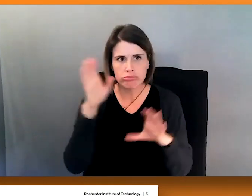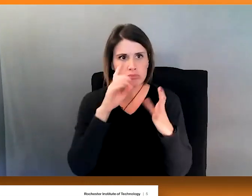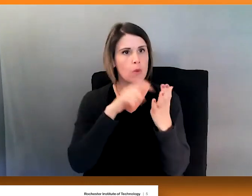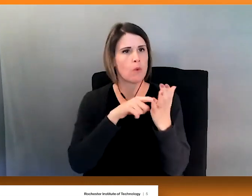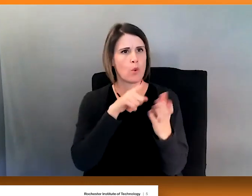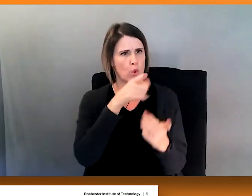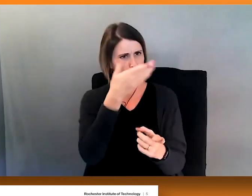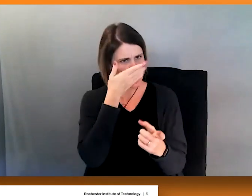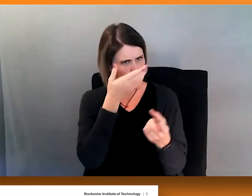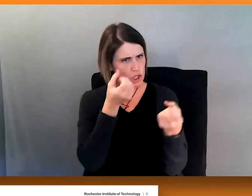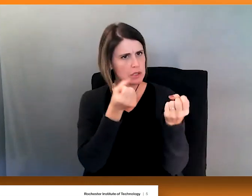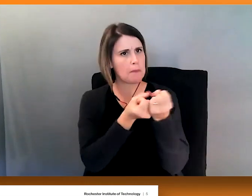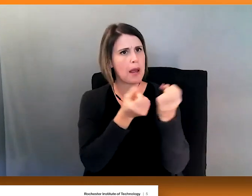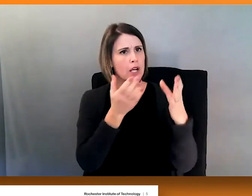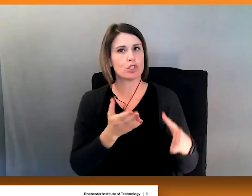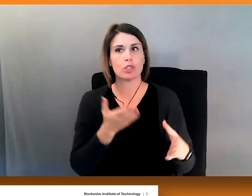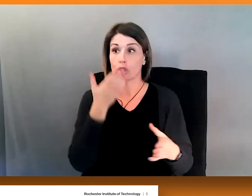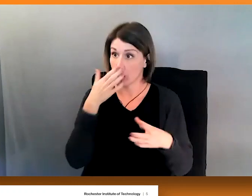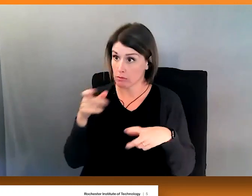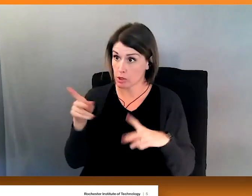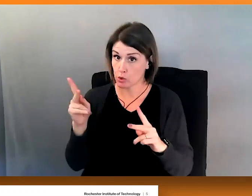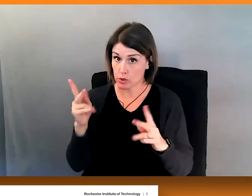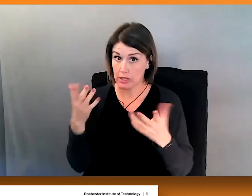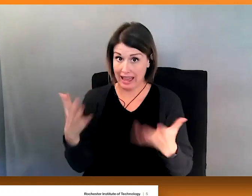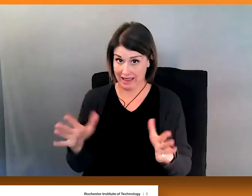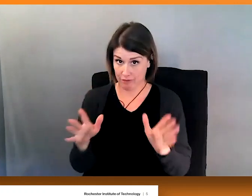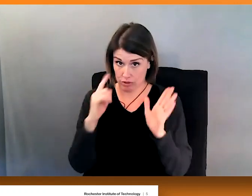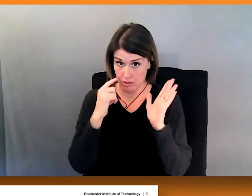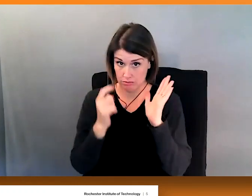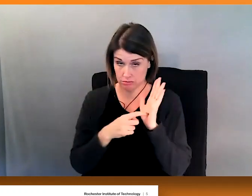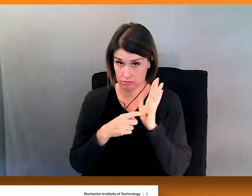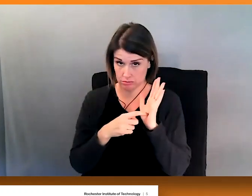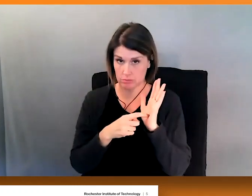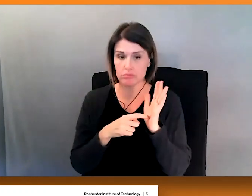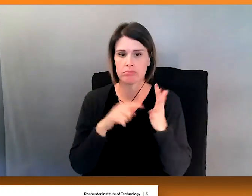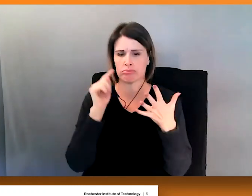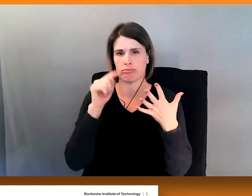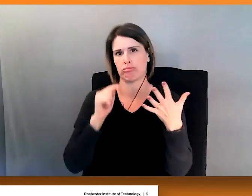or good opportunity. You should review funded grants.